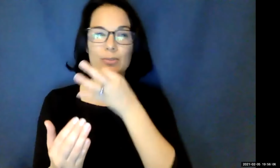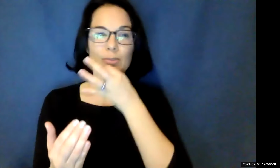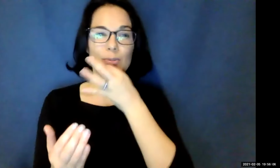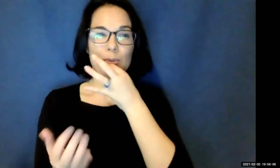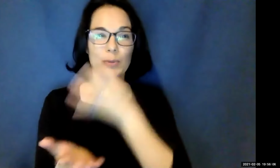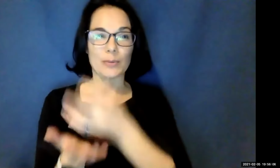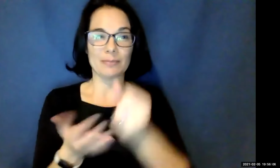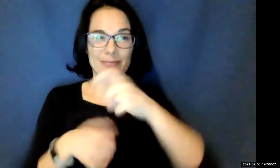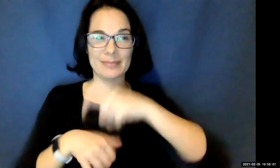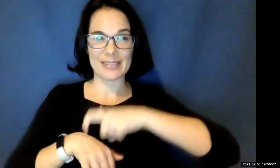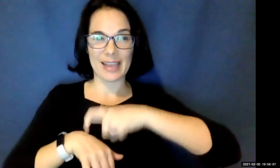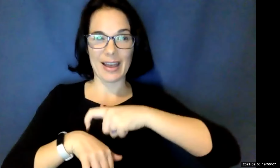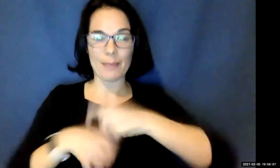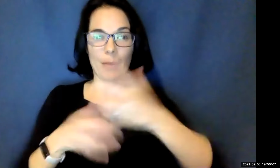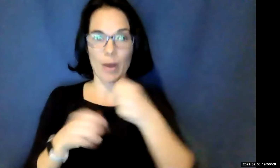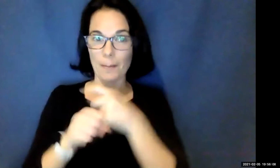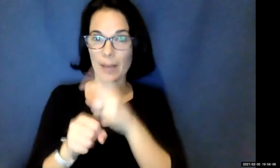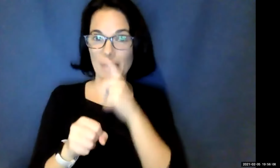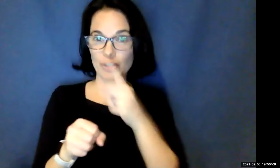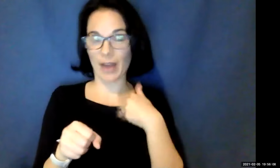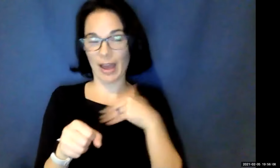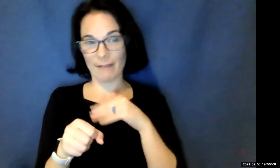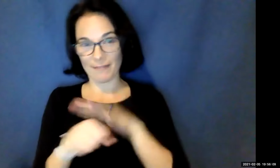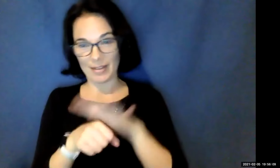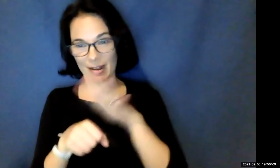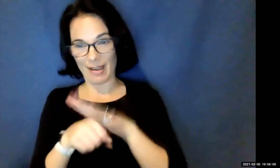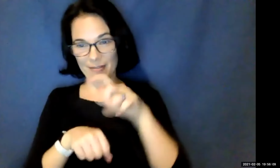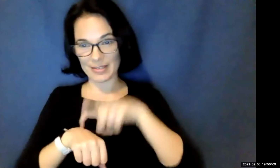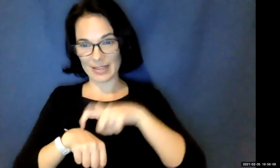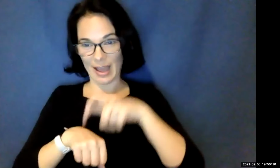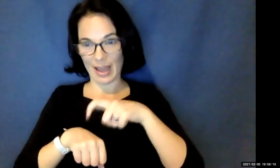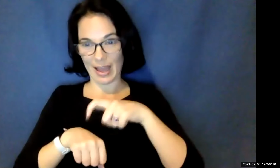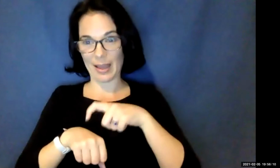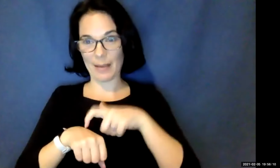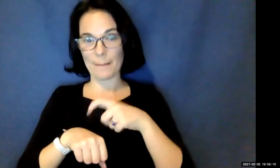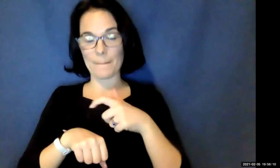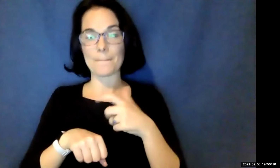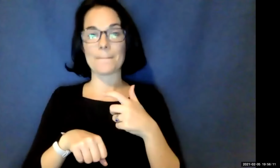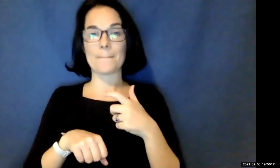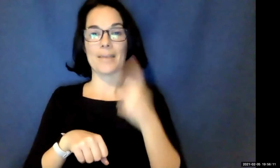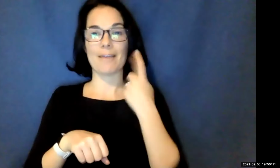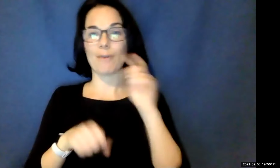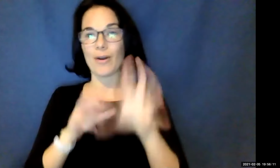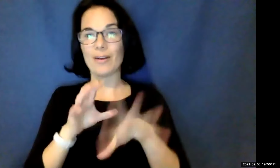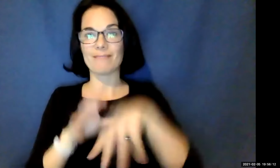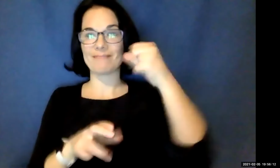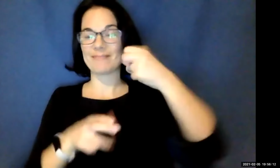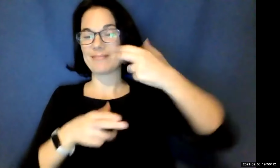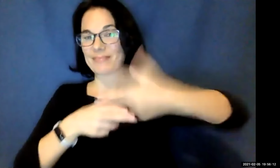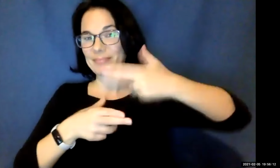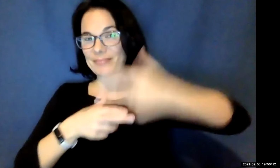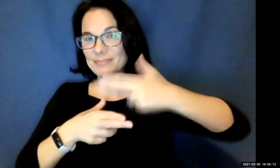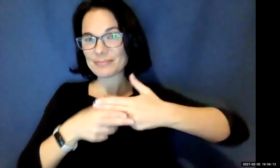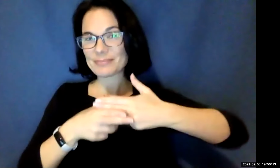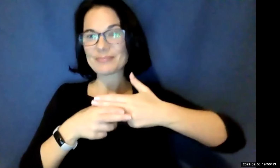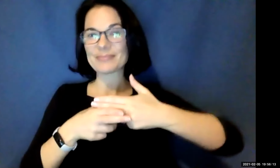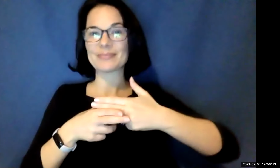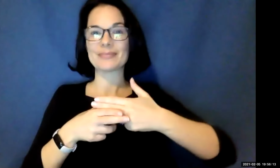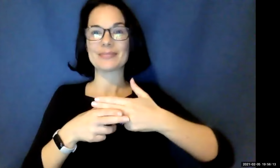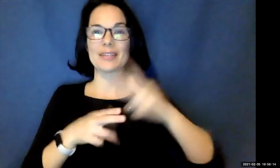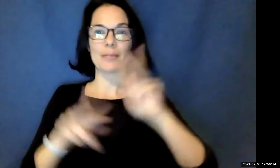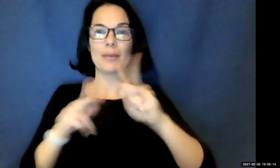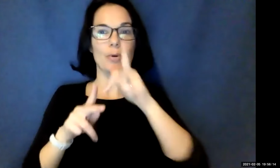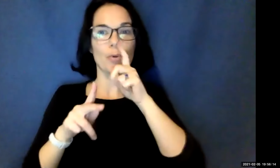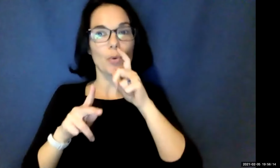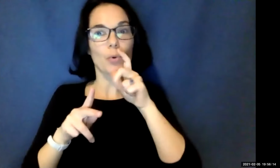I wanted to make sure we have enough time to do a raffle for the people who registered